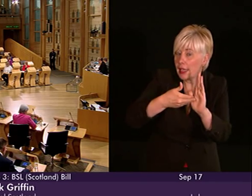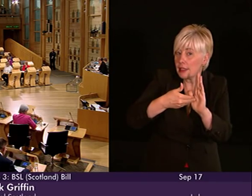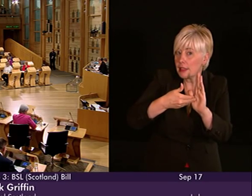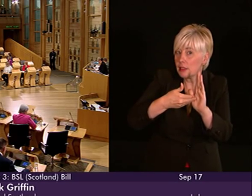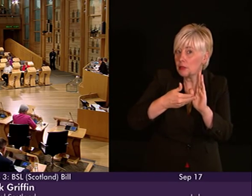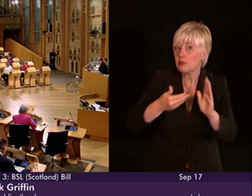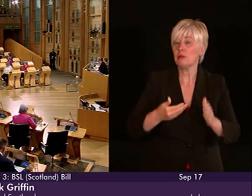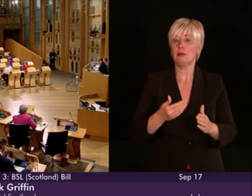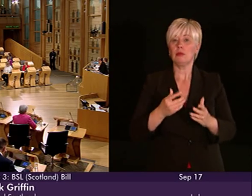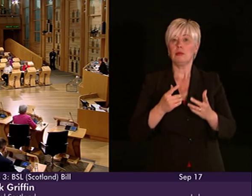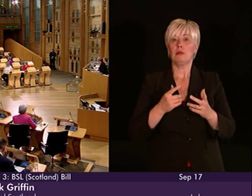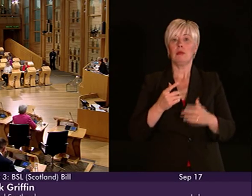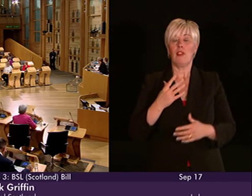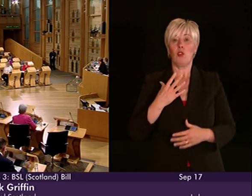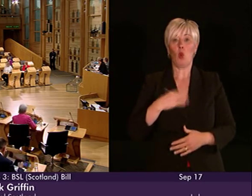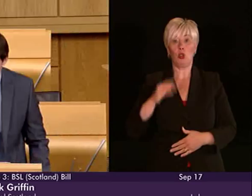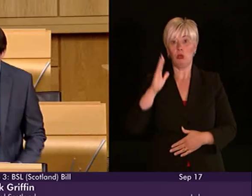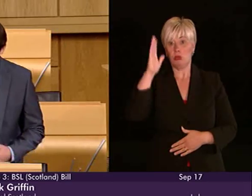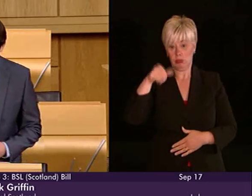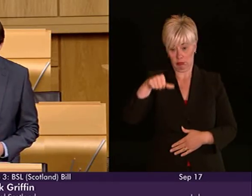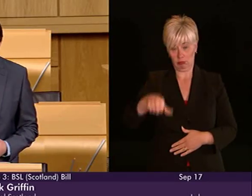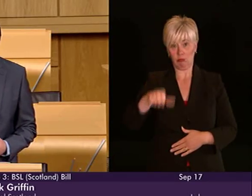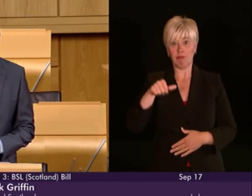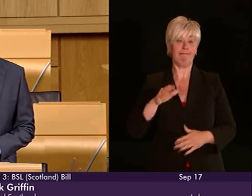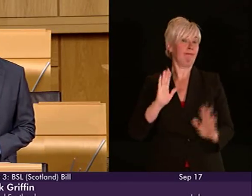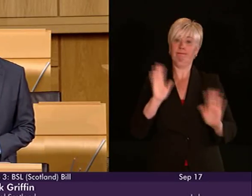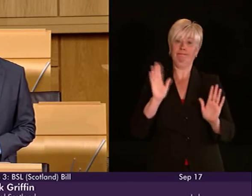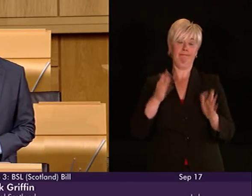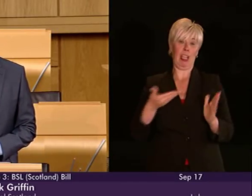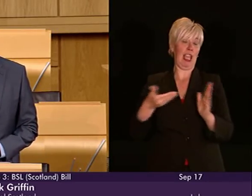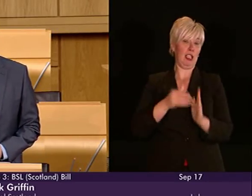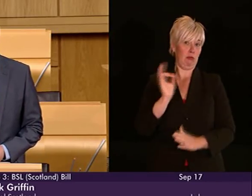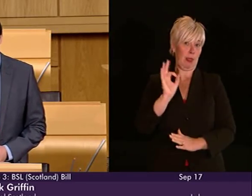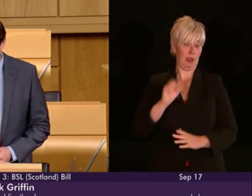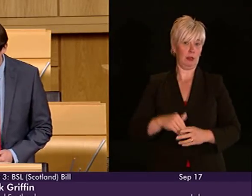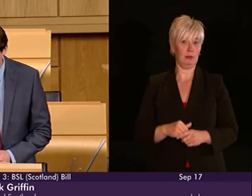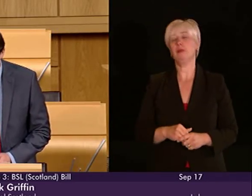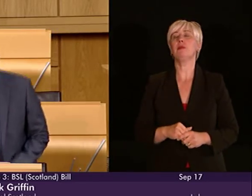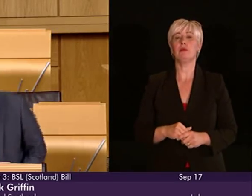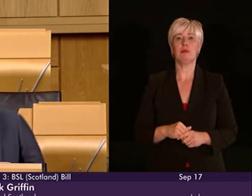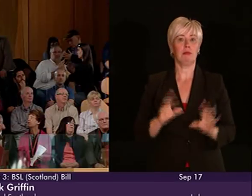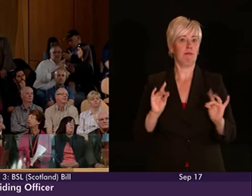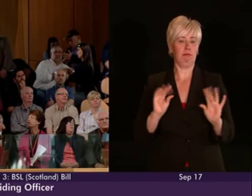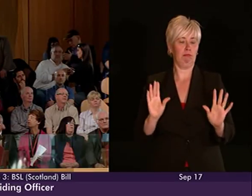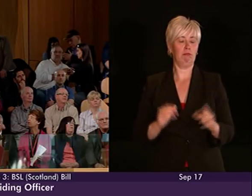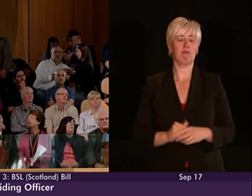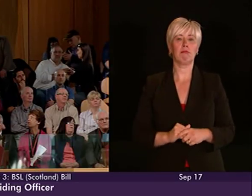also indicate whether you wish to press or withdraw the amendment. Mark Griffin: I have nothing further to add. I will press the amendment.